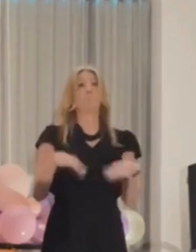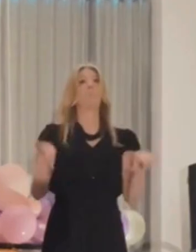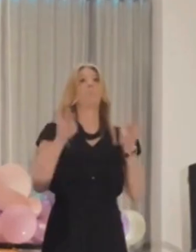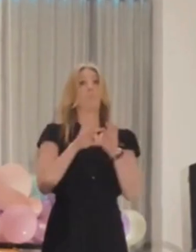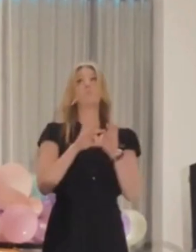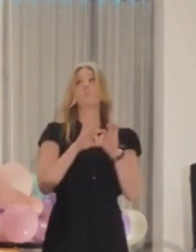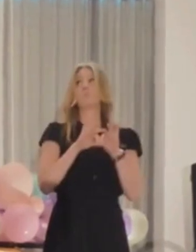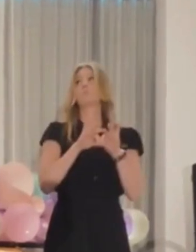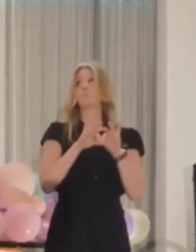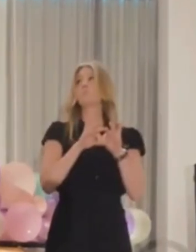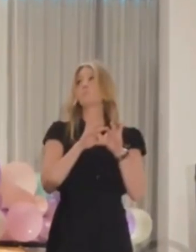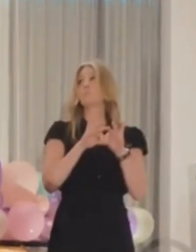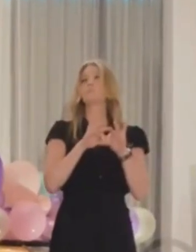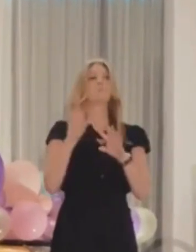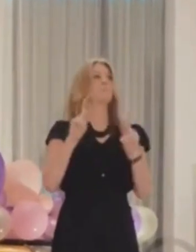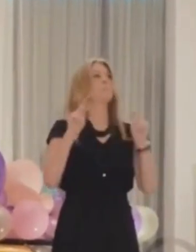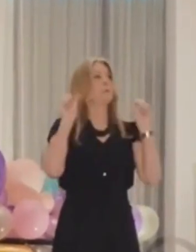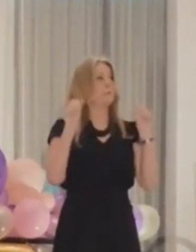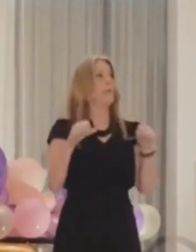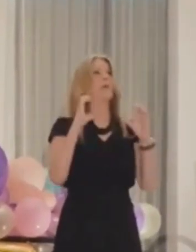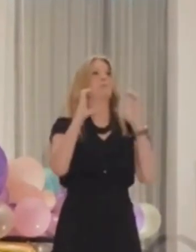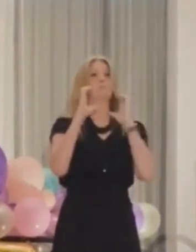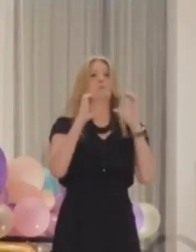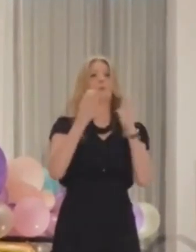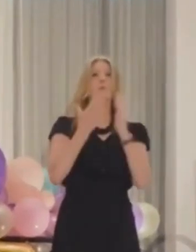That people are able to communicate through telecommunications.